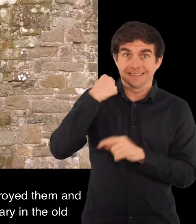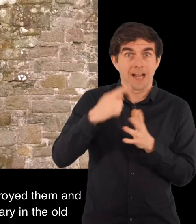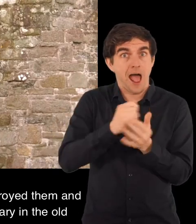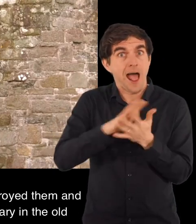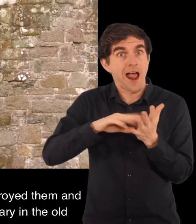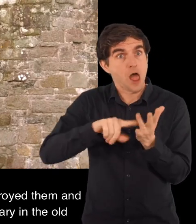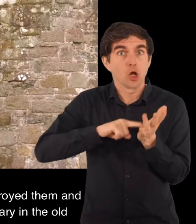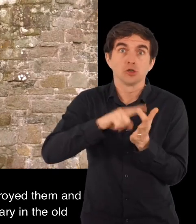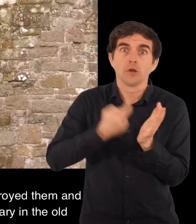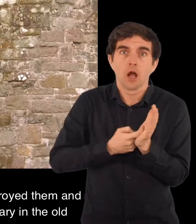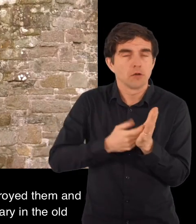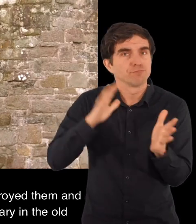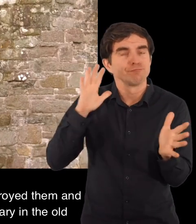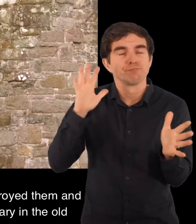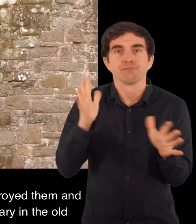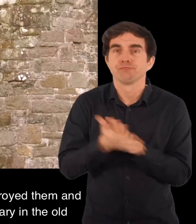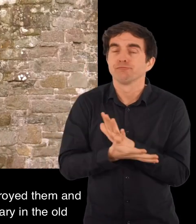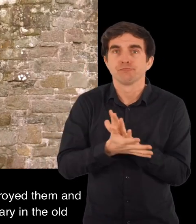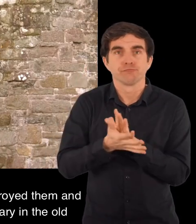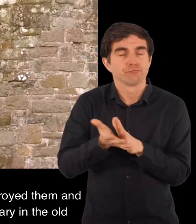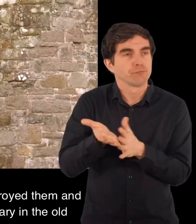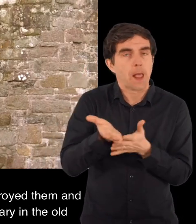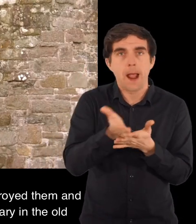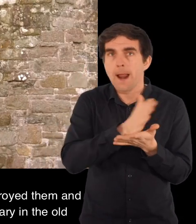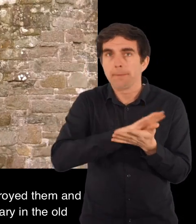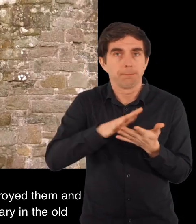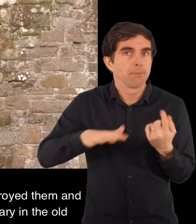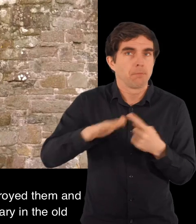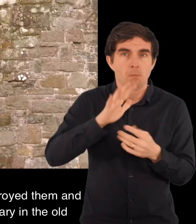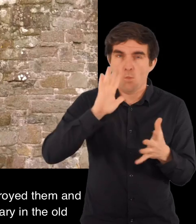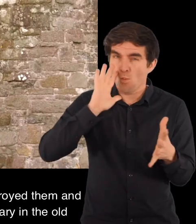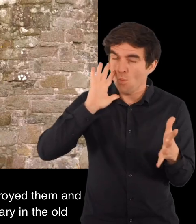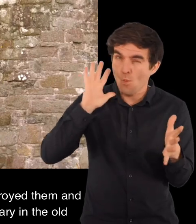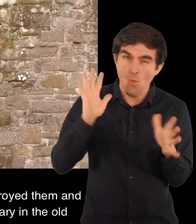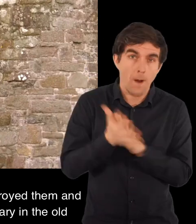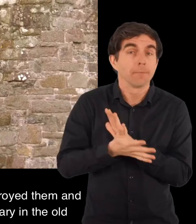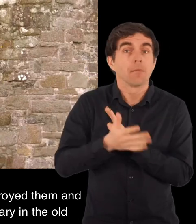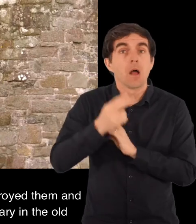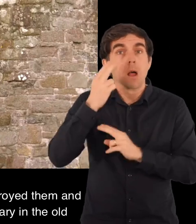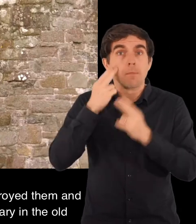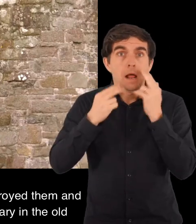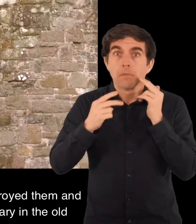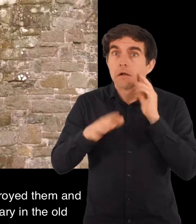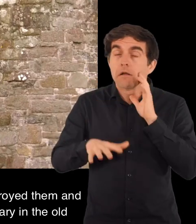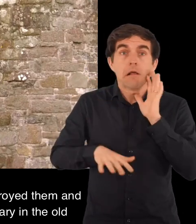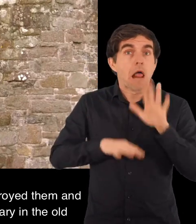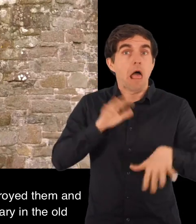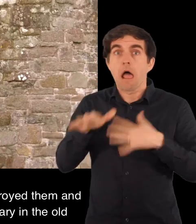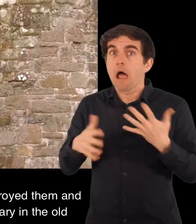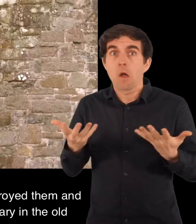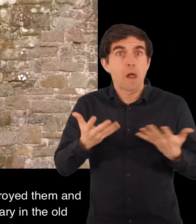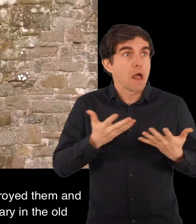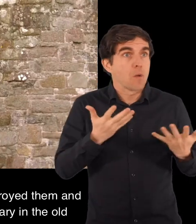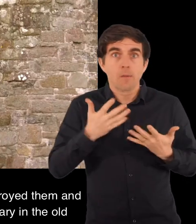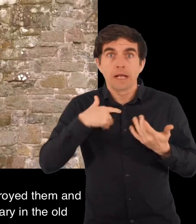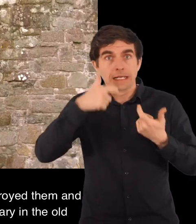time of Aghalurcher. Completely destroyed them and the people in this area took sanctuary in the old